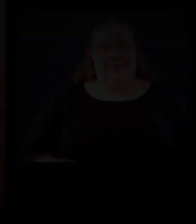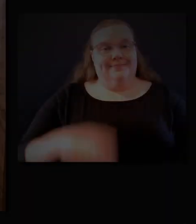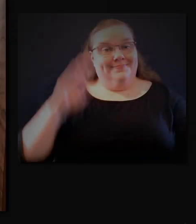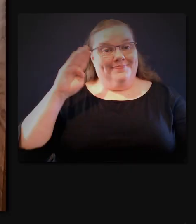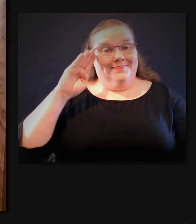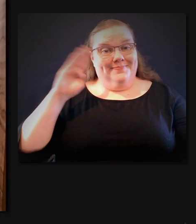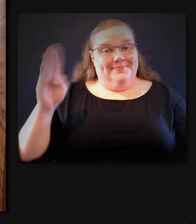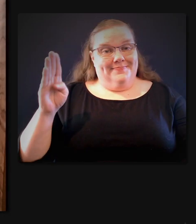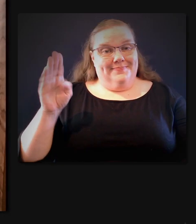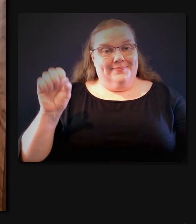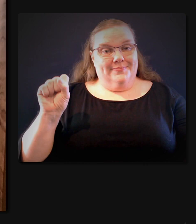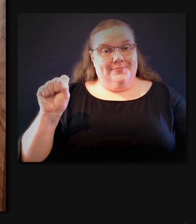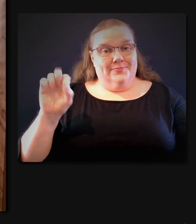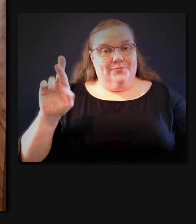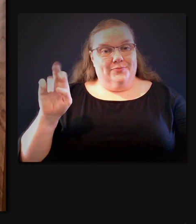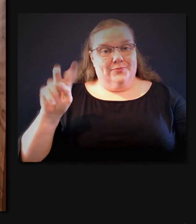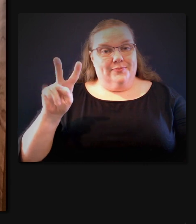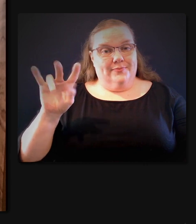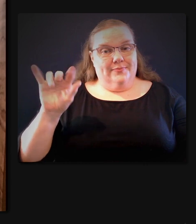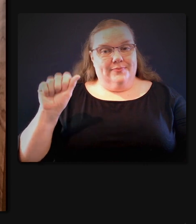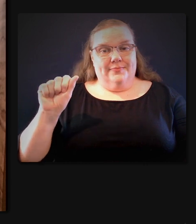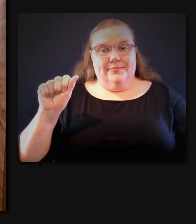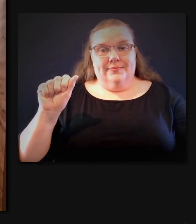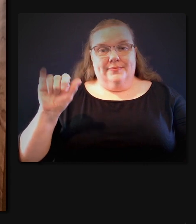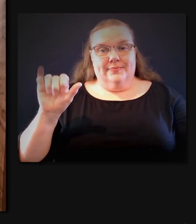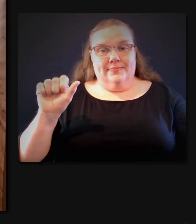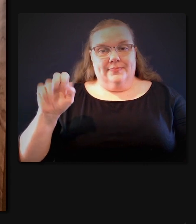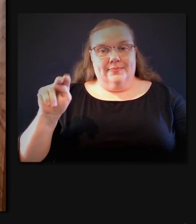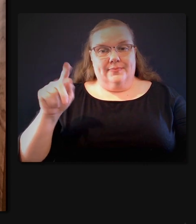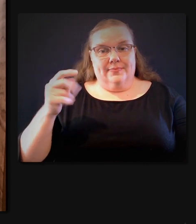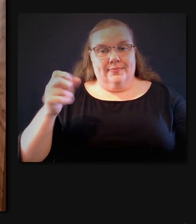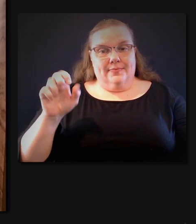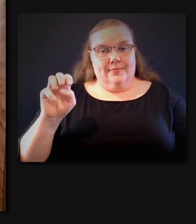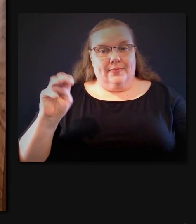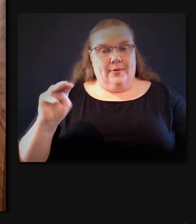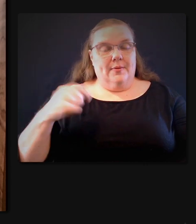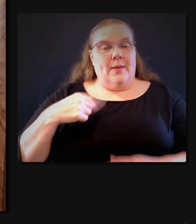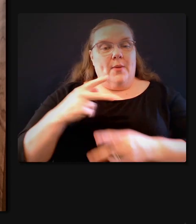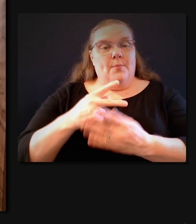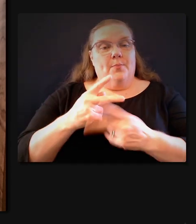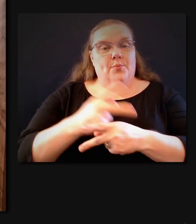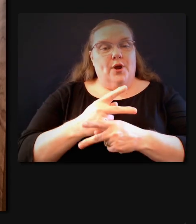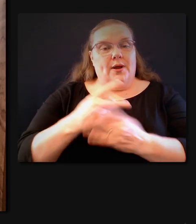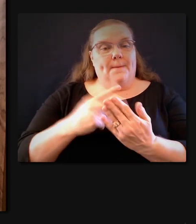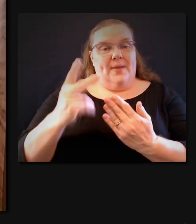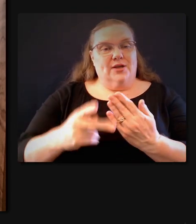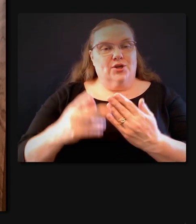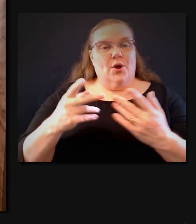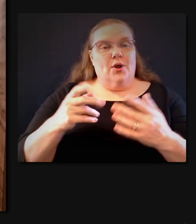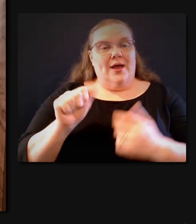Hello, my name is Sravya Antharam and I'm a Product Manager on Azure PlayFab. The topic for today's presentation